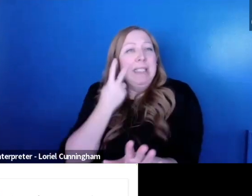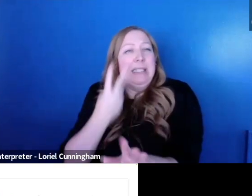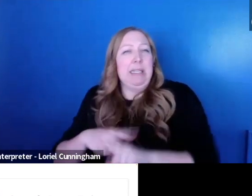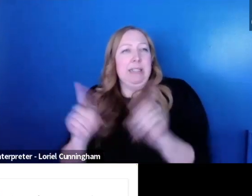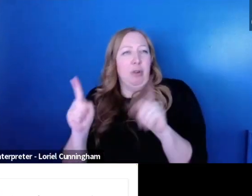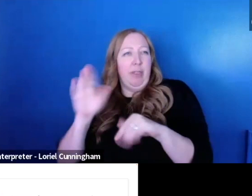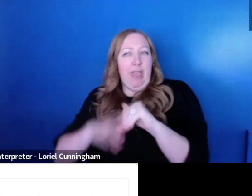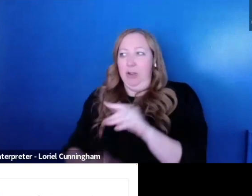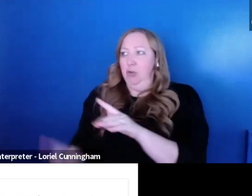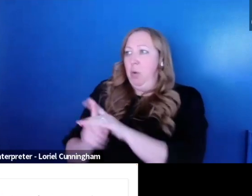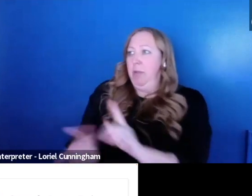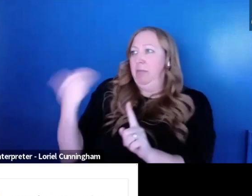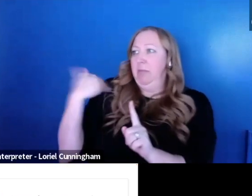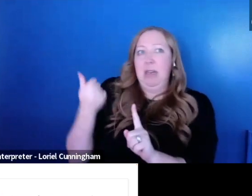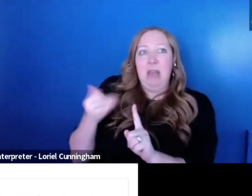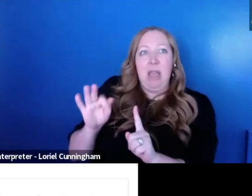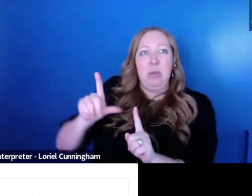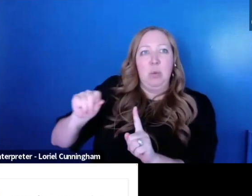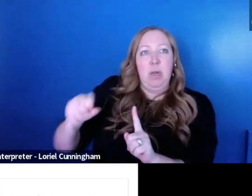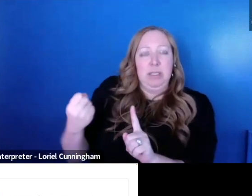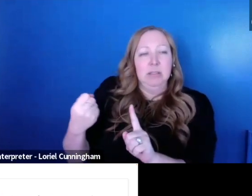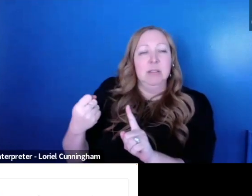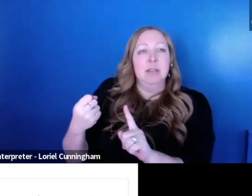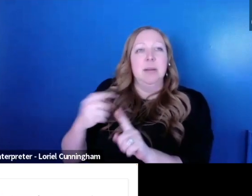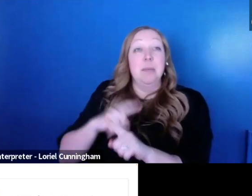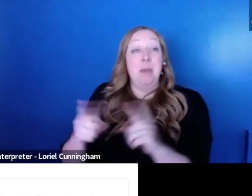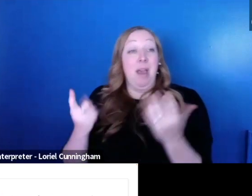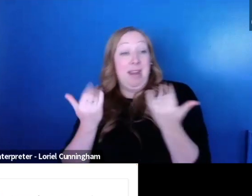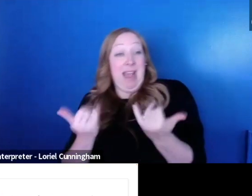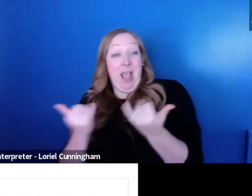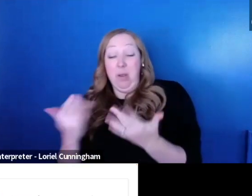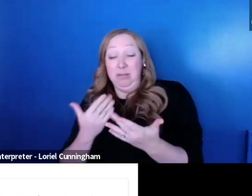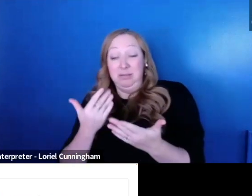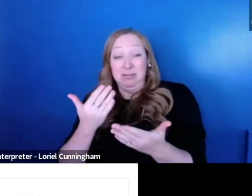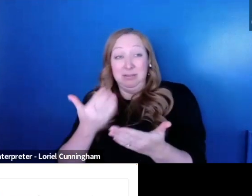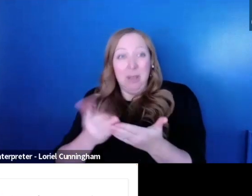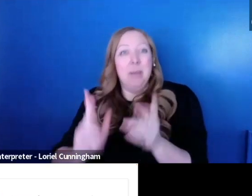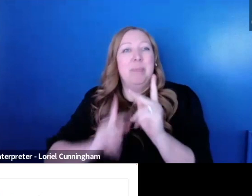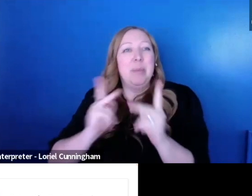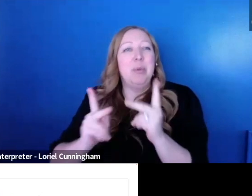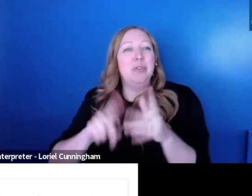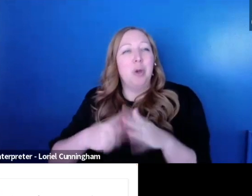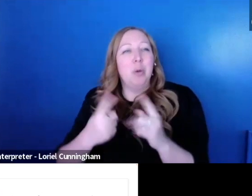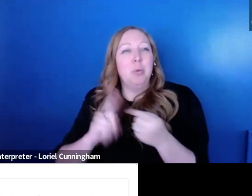a more kind of colorblind notion. The reason we see colorblind racism or we see this negotiates of being race